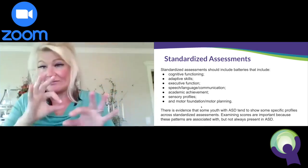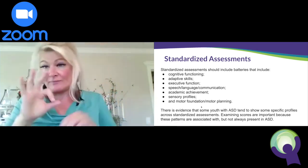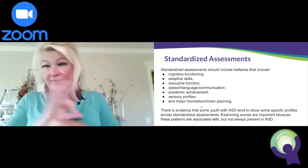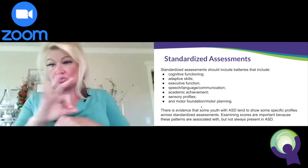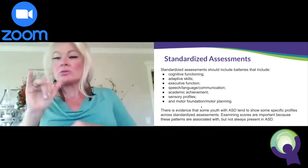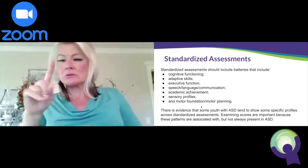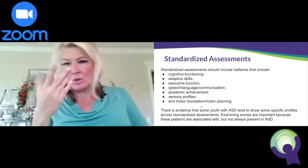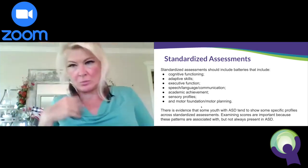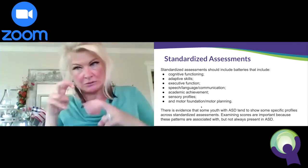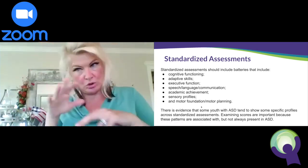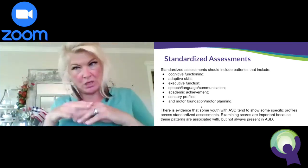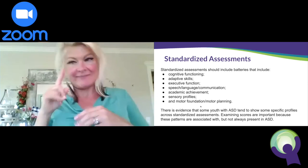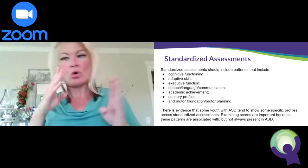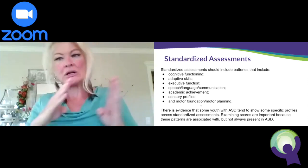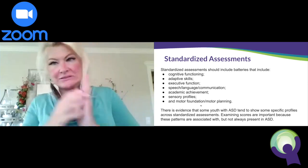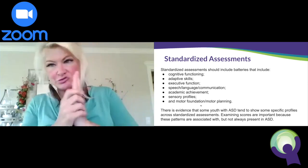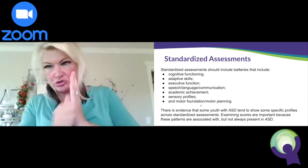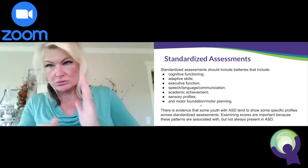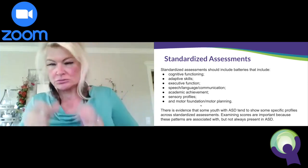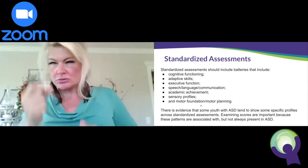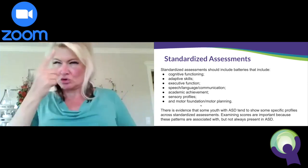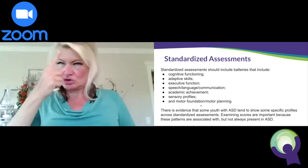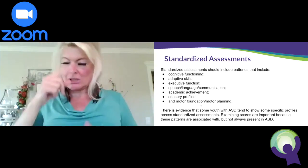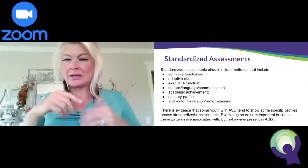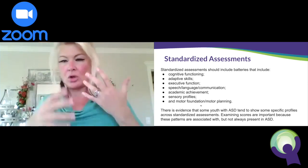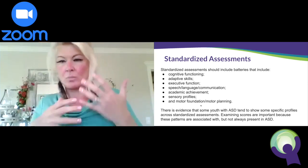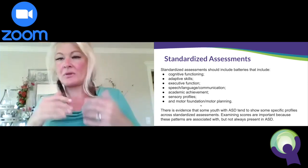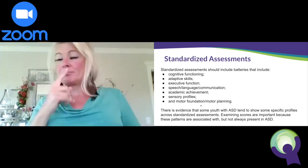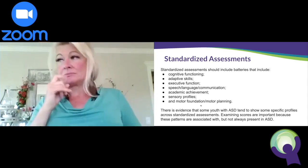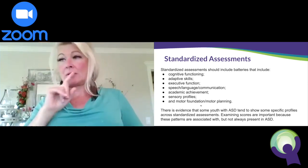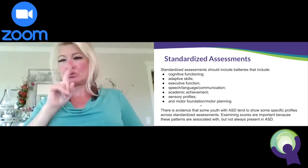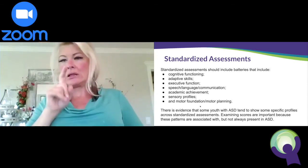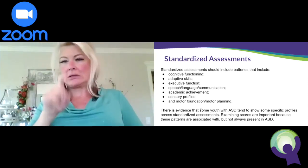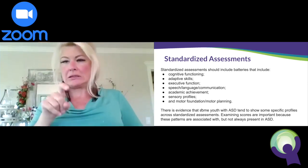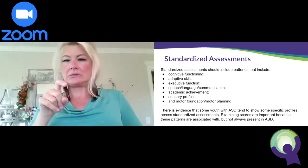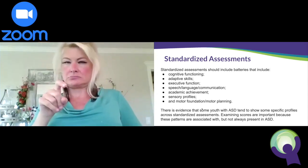but there's so much that you can do to support your child in their educational and home environment